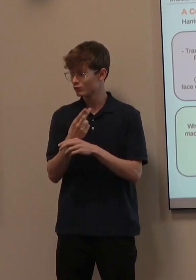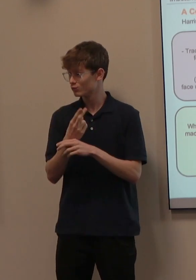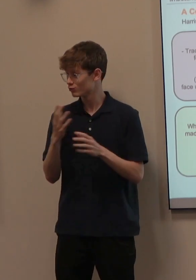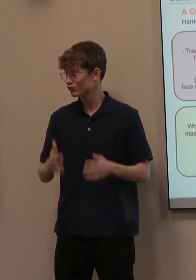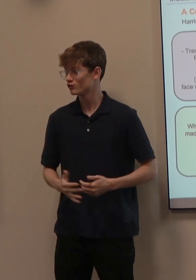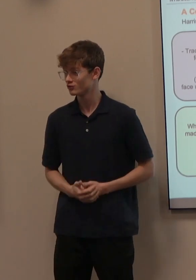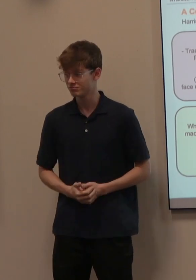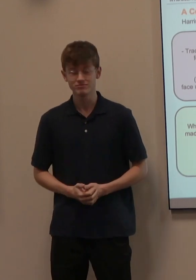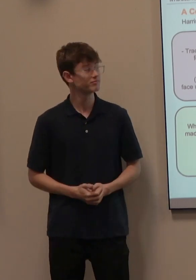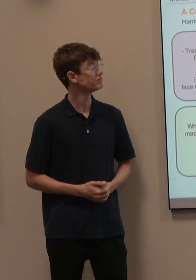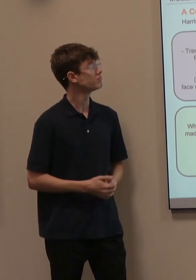and hearing users.